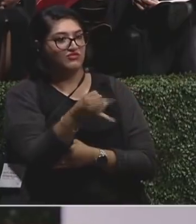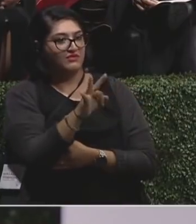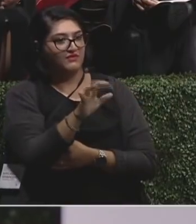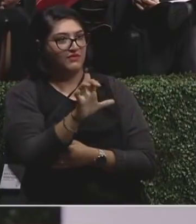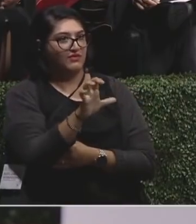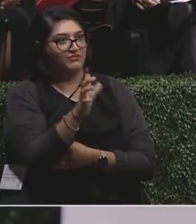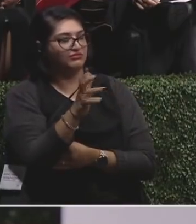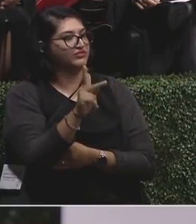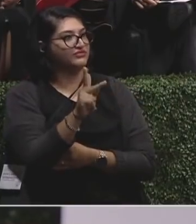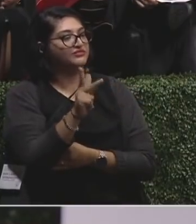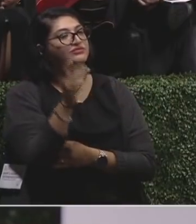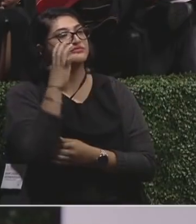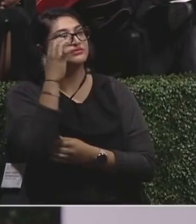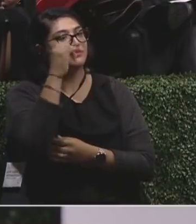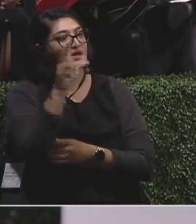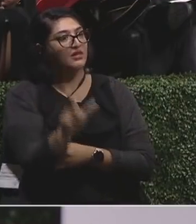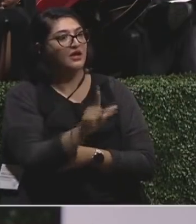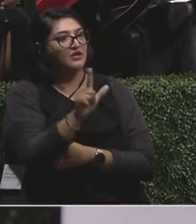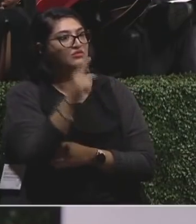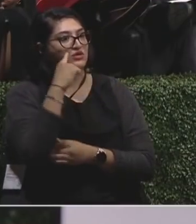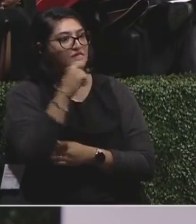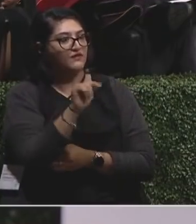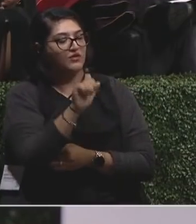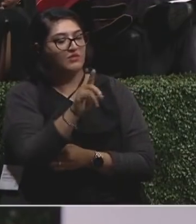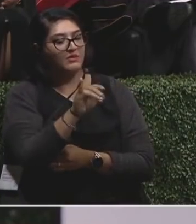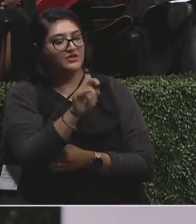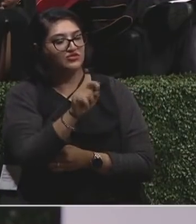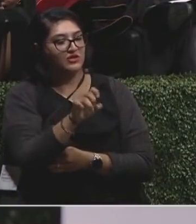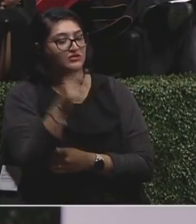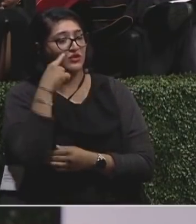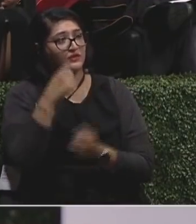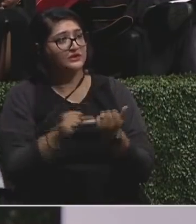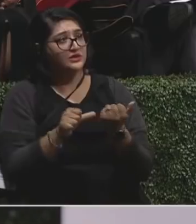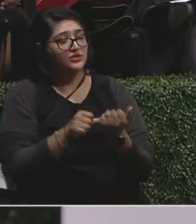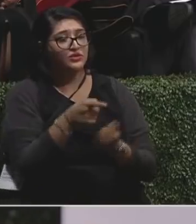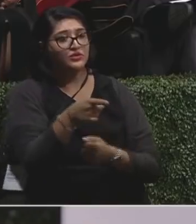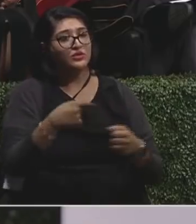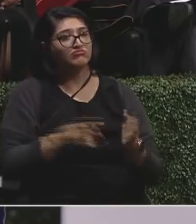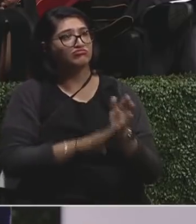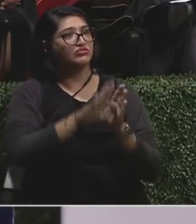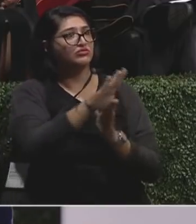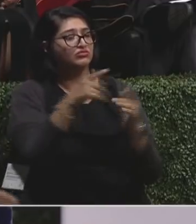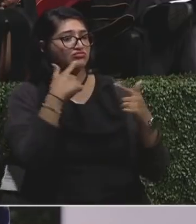AND STAFF REPRESENTING THE UNIVERSITY'S SIX COLLEGES, THE JOHN F. KENNEDY MEMORIAL LIBRARY, AND THE UNIVERSITY'S